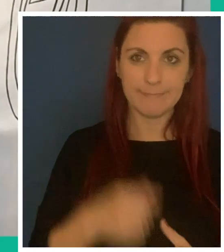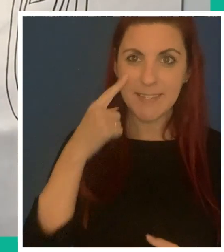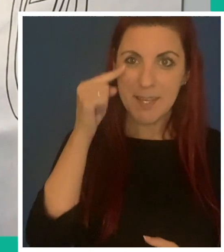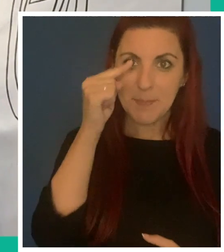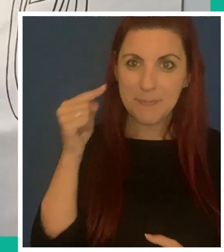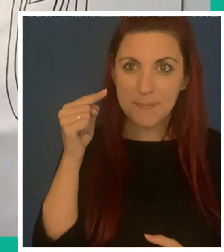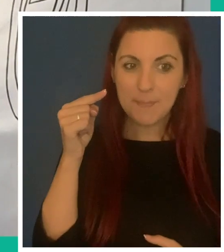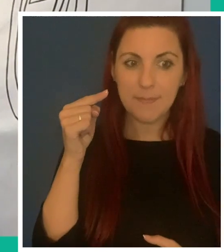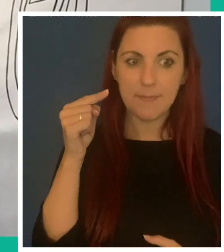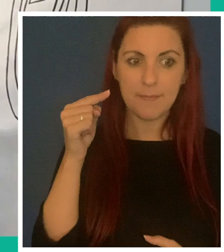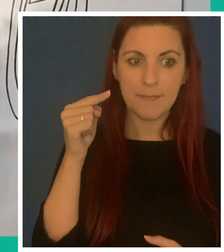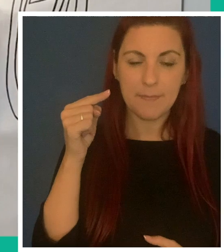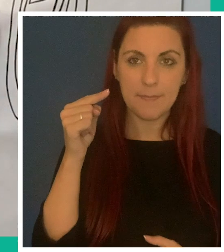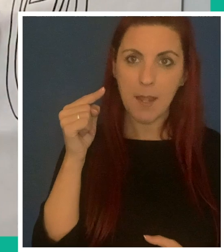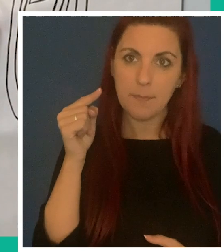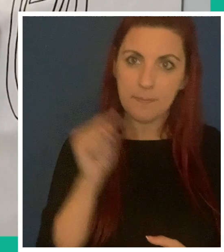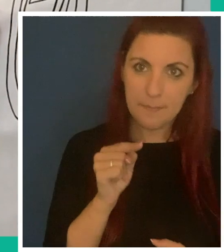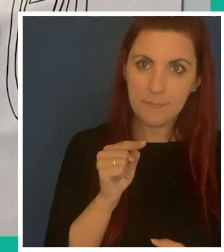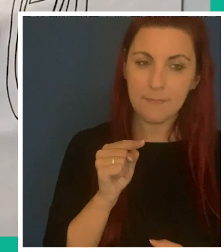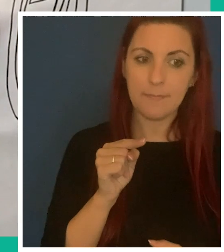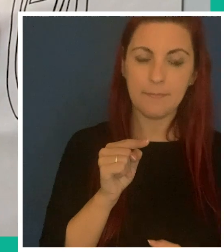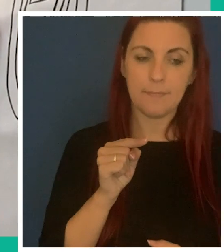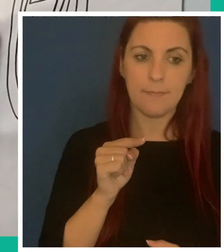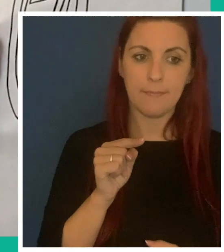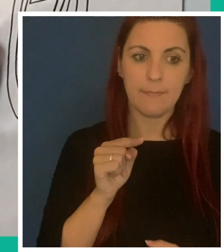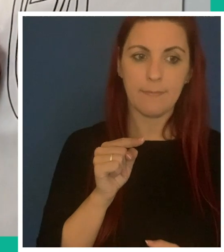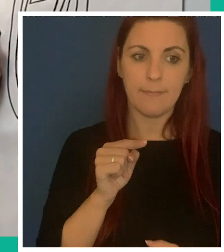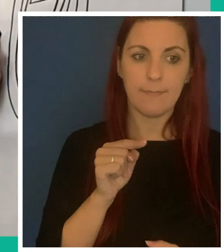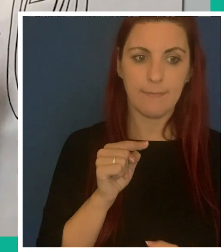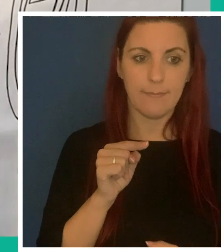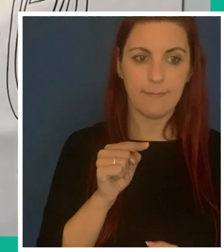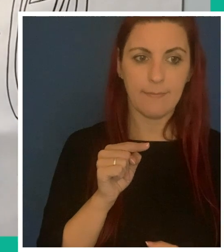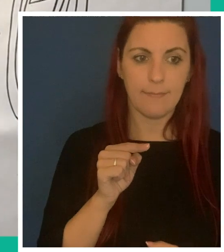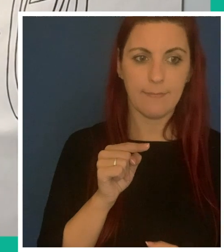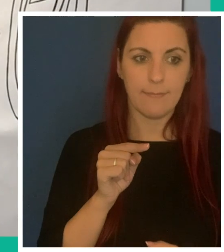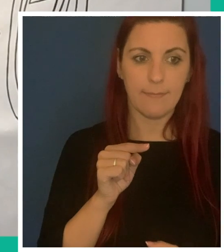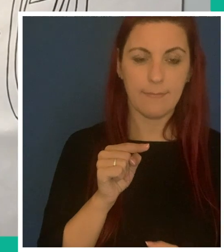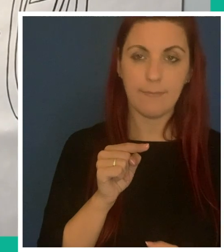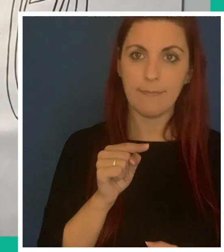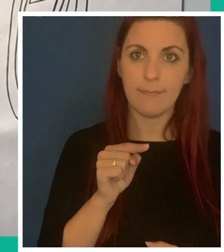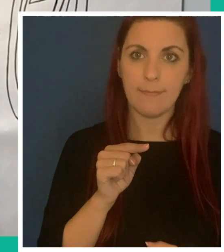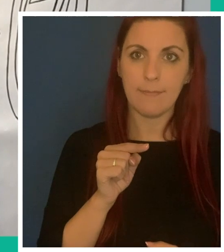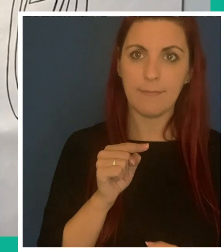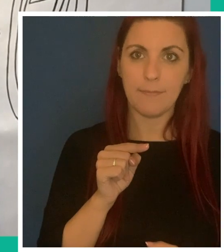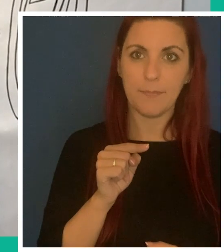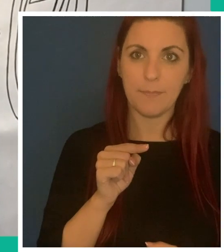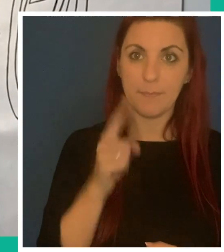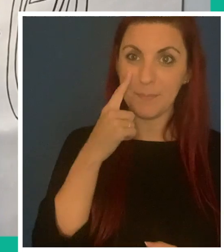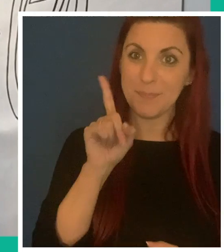And a line coming back towards her body almost at 90 degrees just like that, okay.